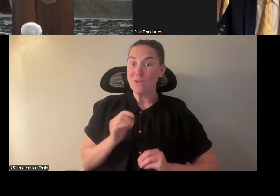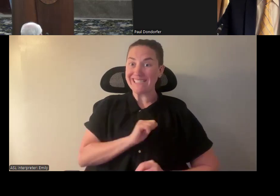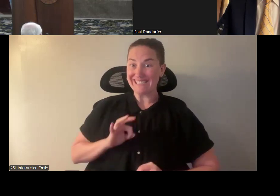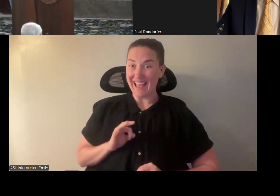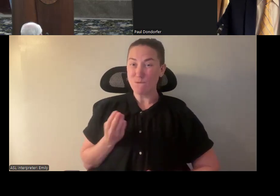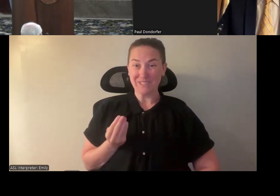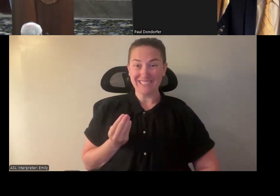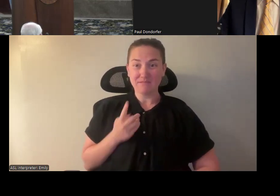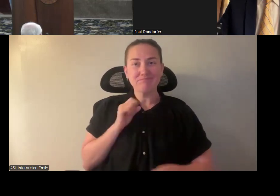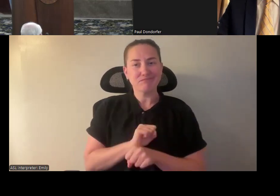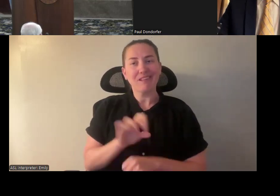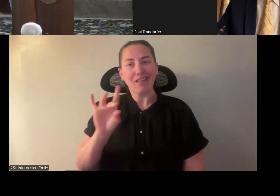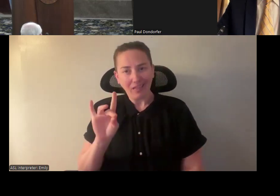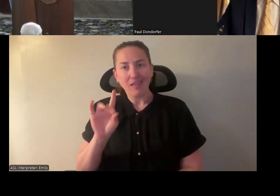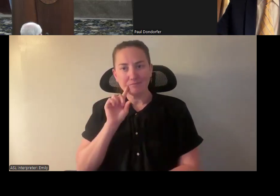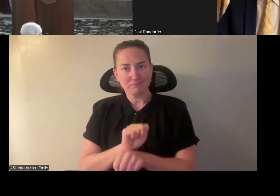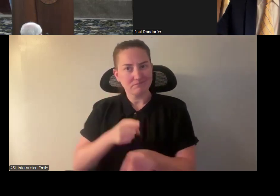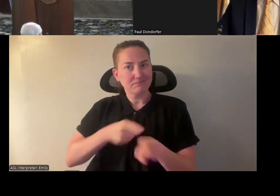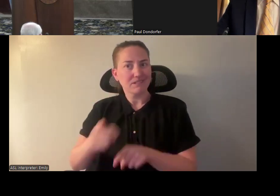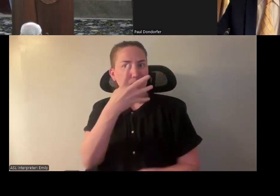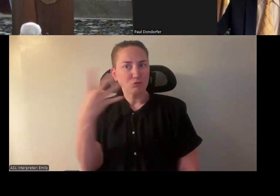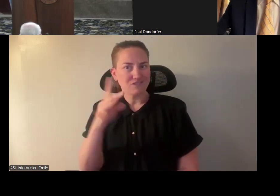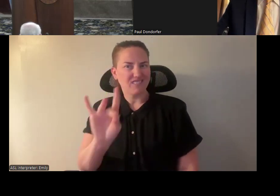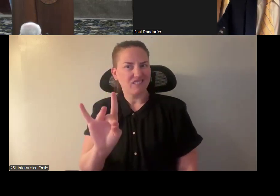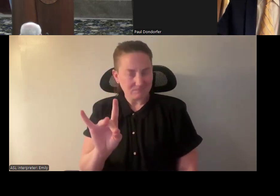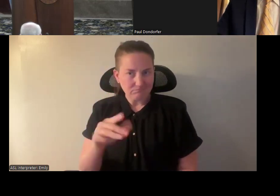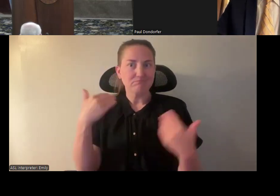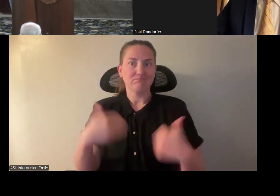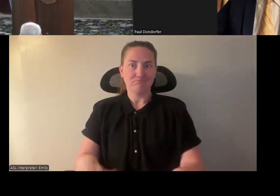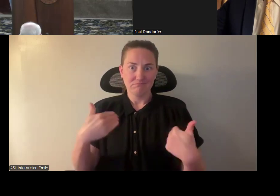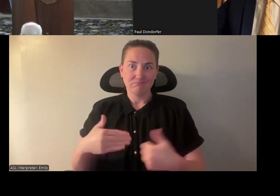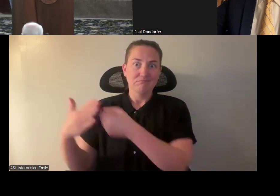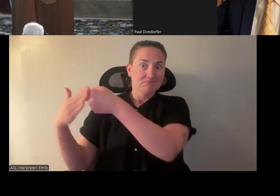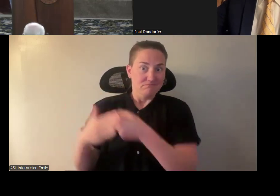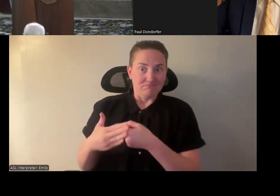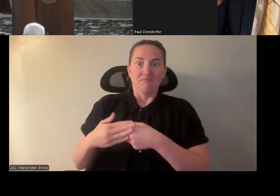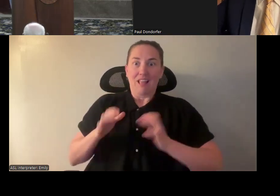are immigration attorneys and we feel the uh strain of the increased attacks on our clients